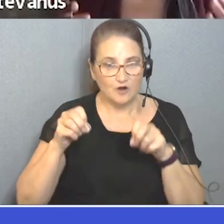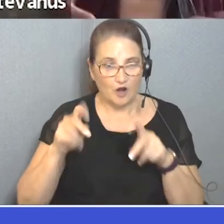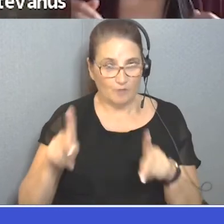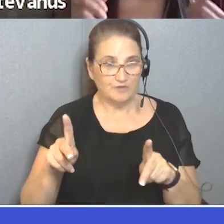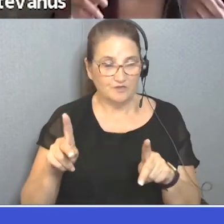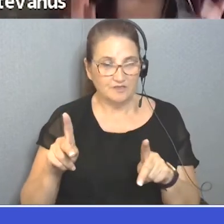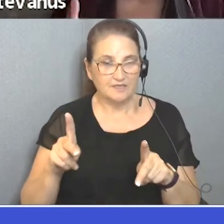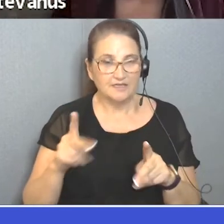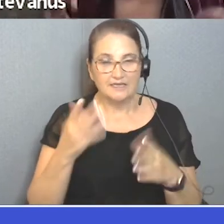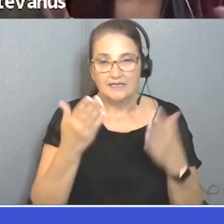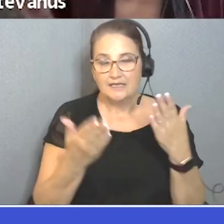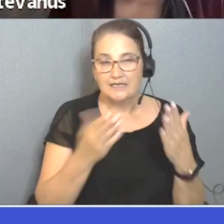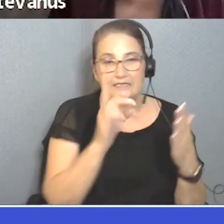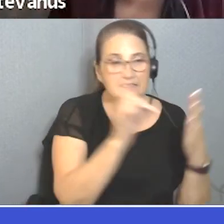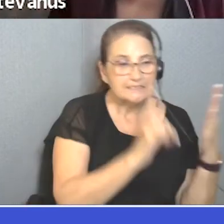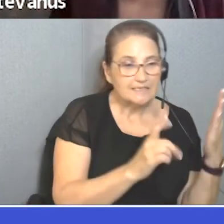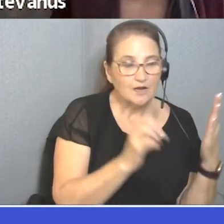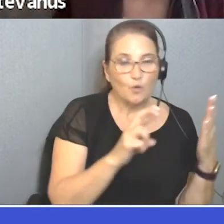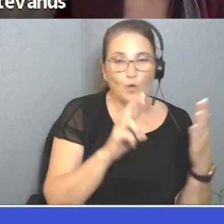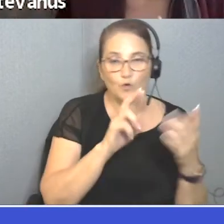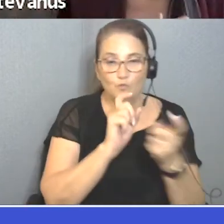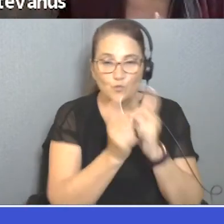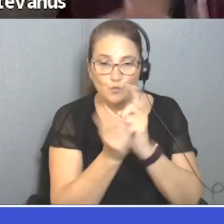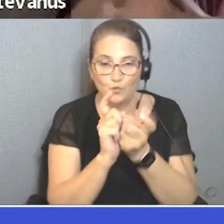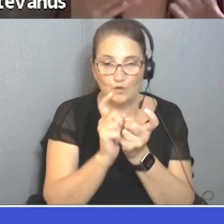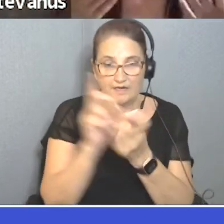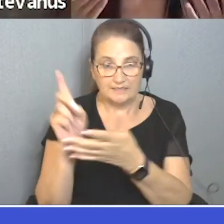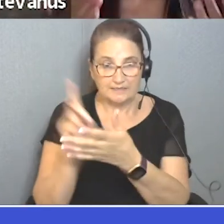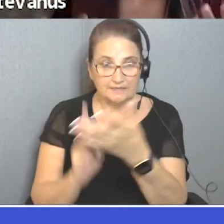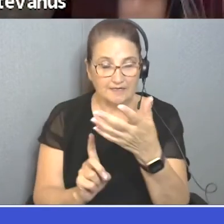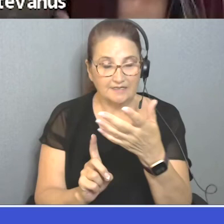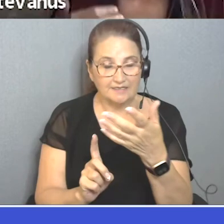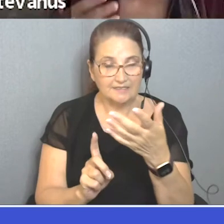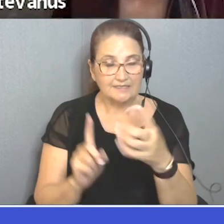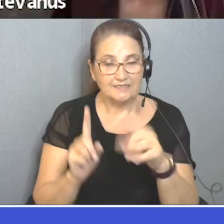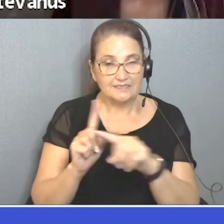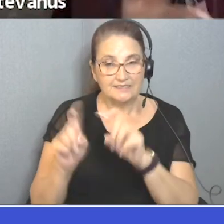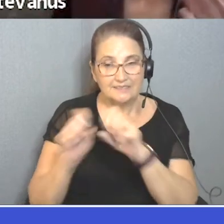about potential opportunities as we consider either designing or even